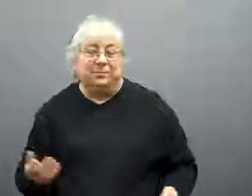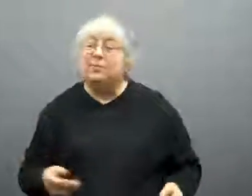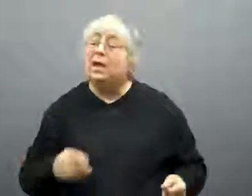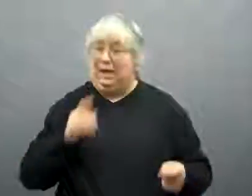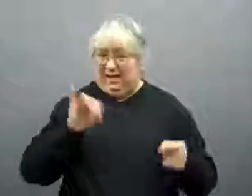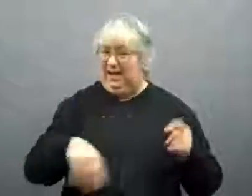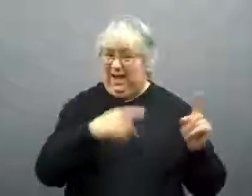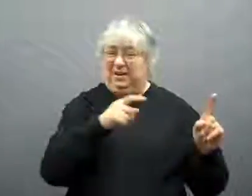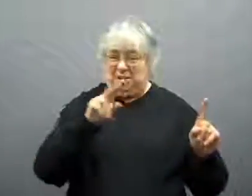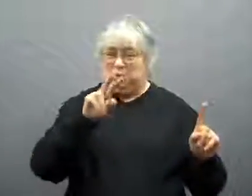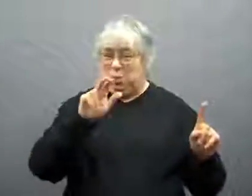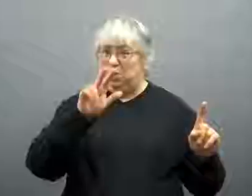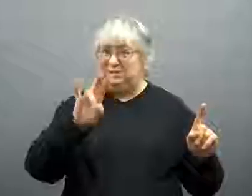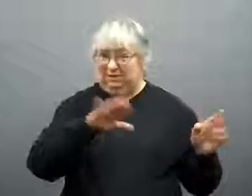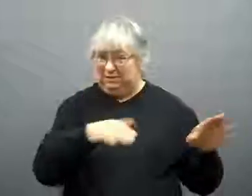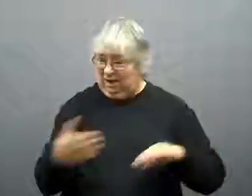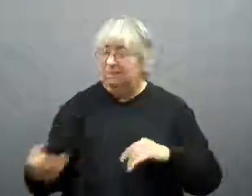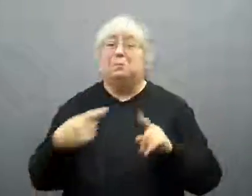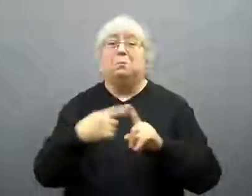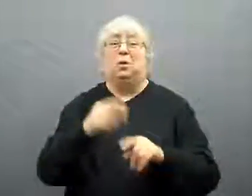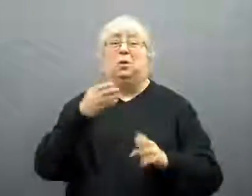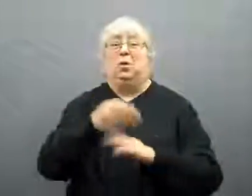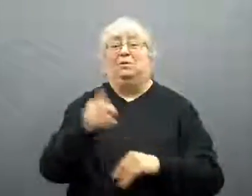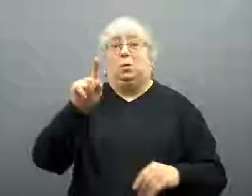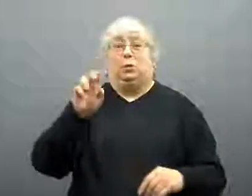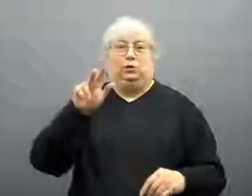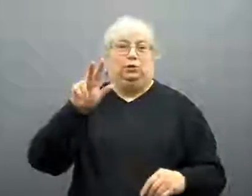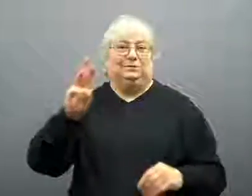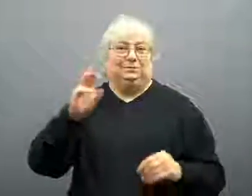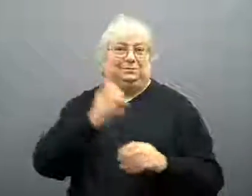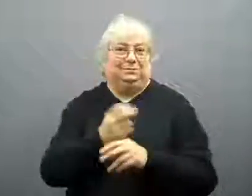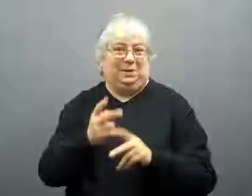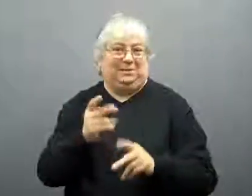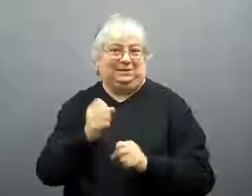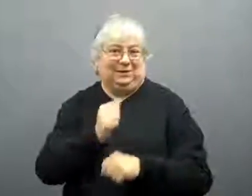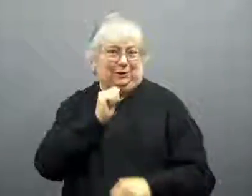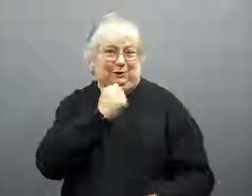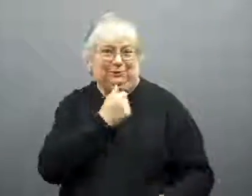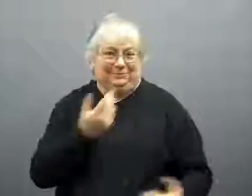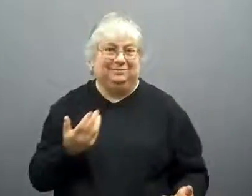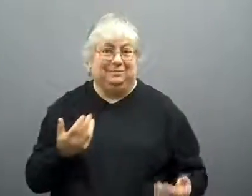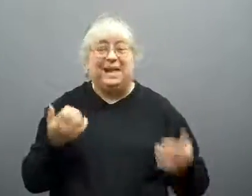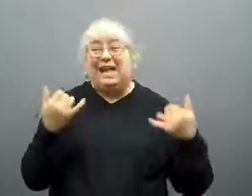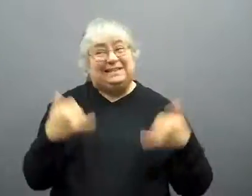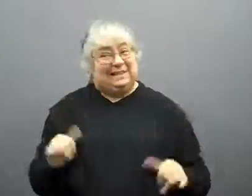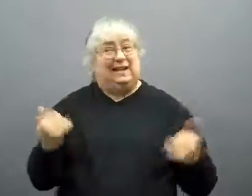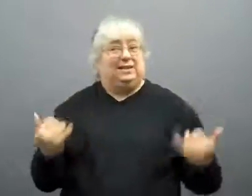In addition to the 237 dead, there were at least 136 injured.